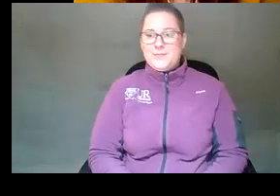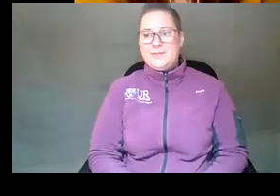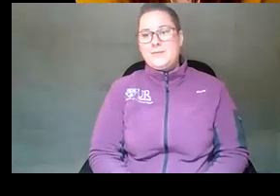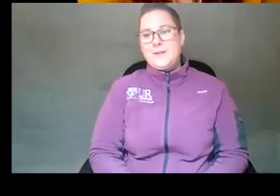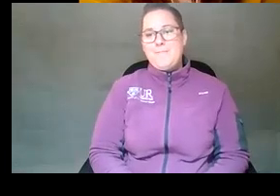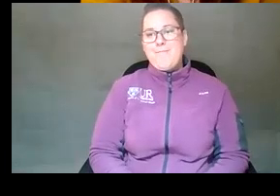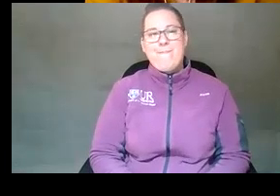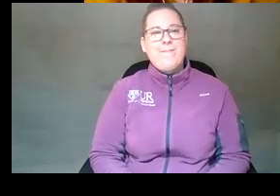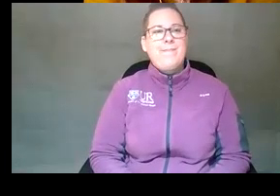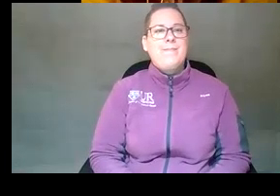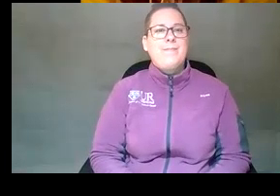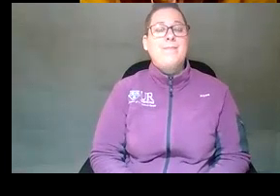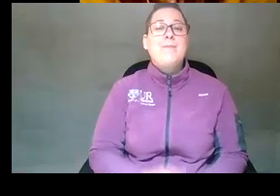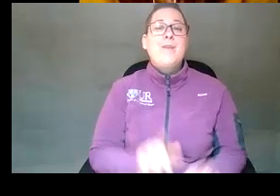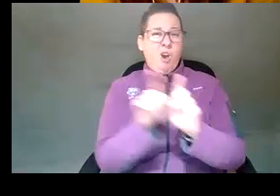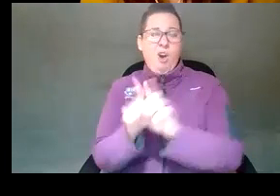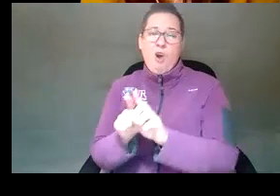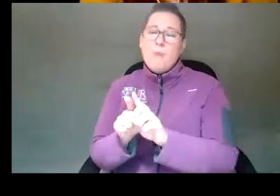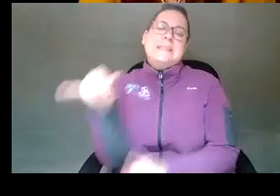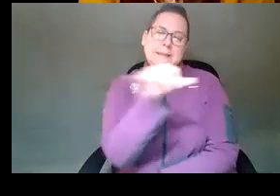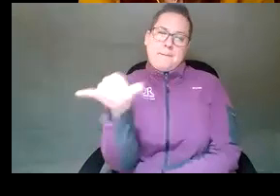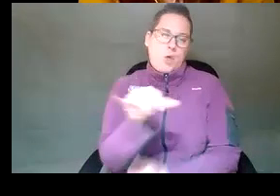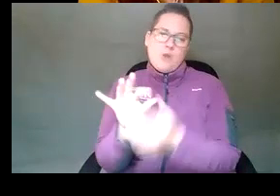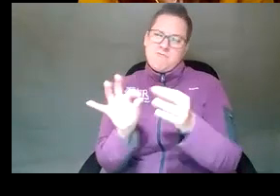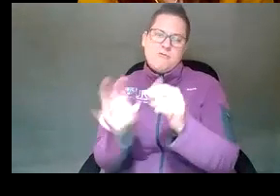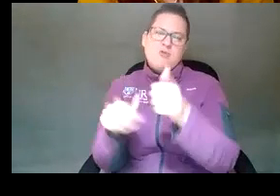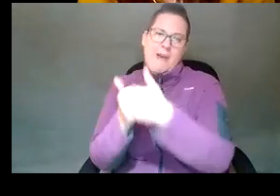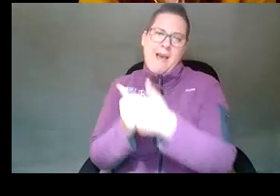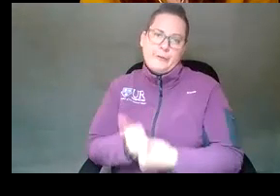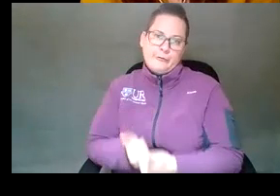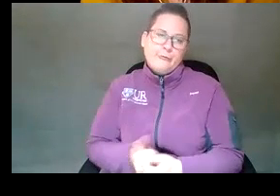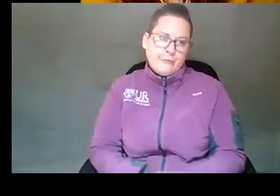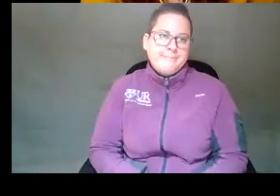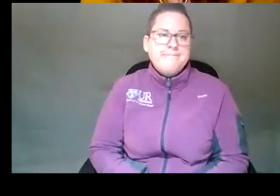providers also noted some similar challenges so you'll see on here those things related